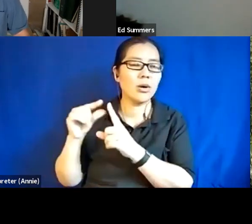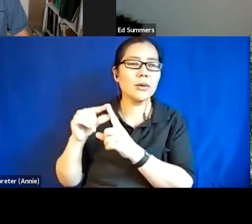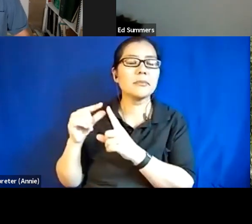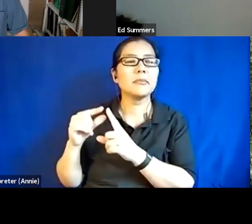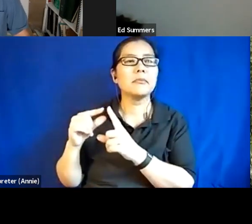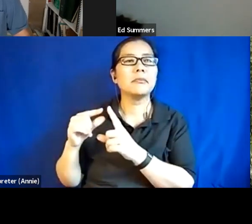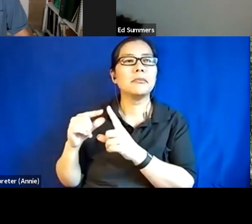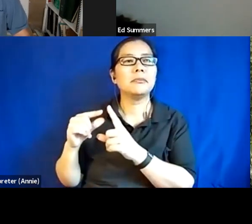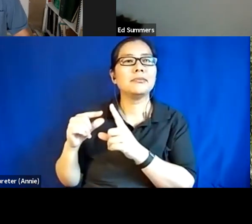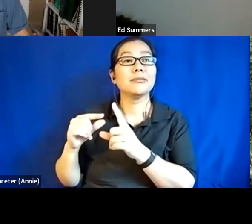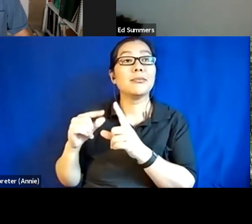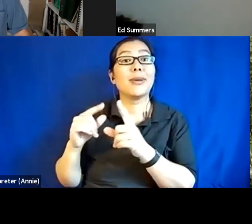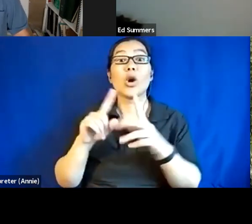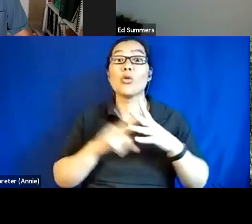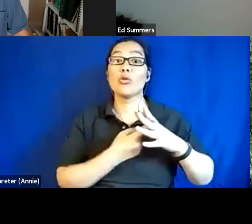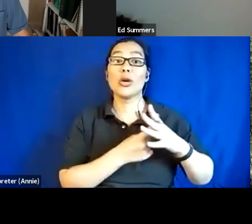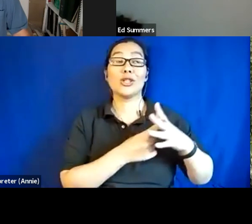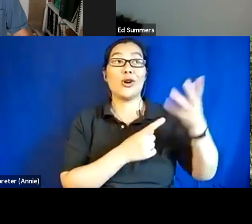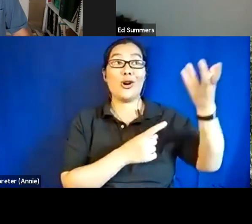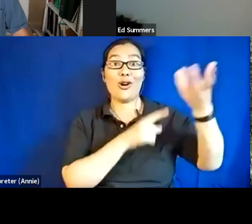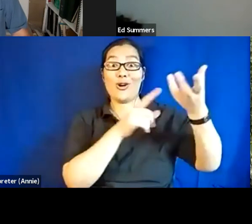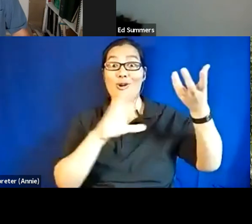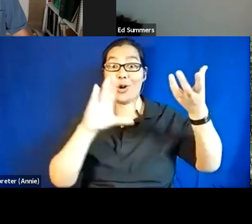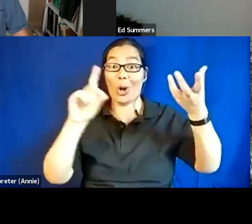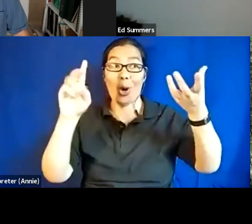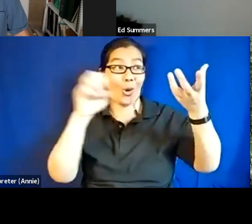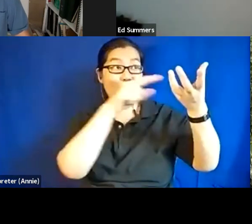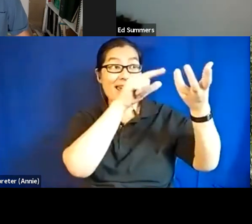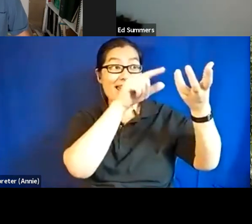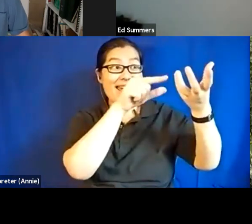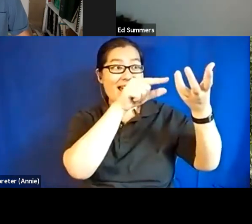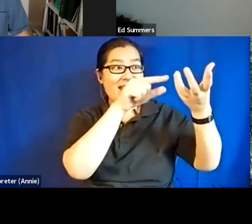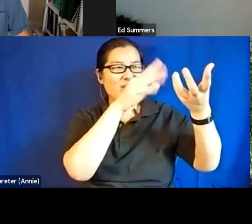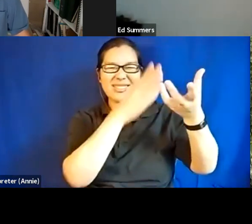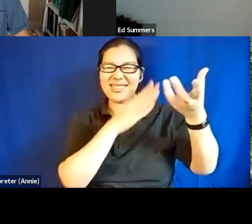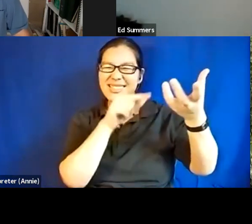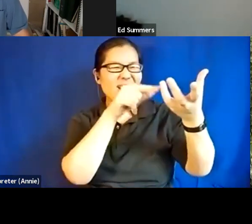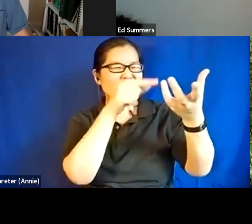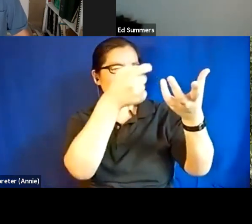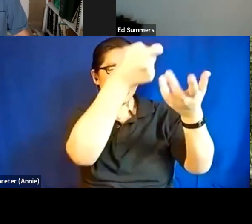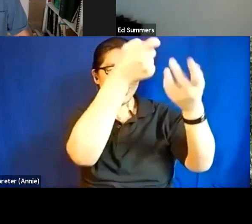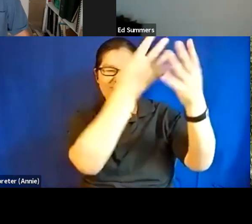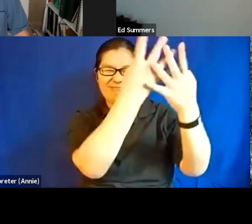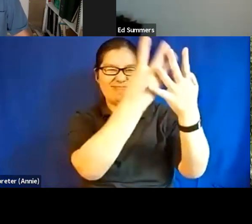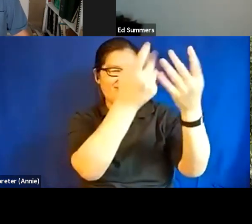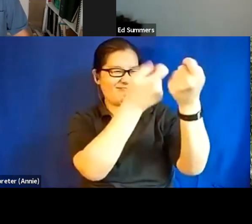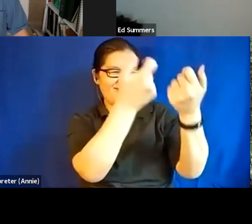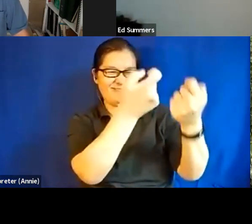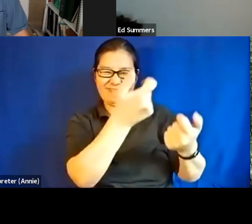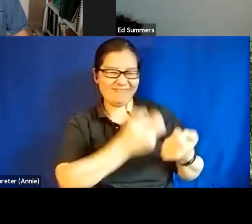parent encoding that you might not really need that might slow you down in your